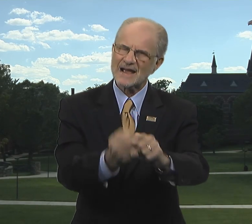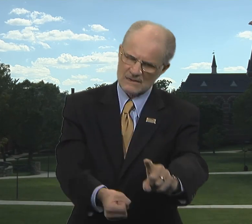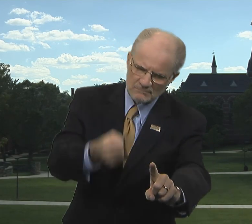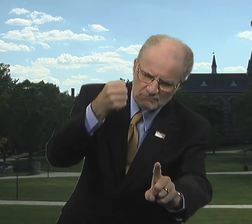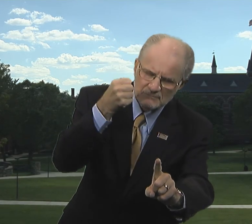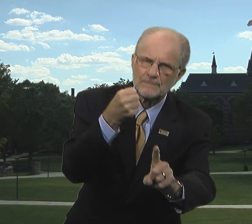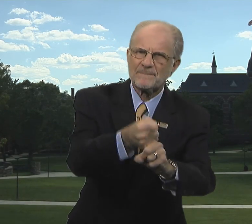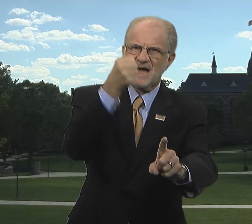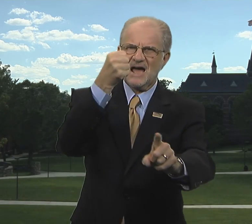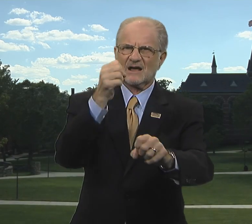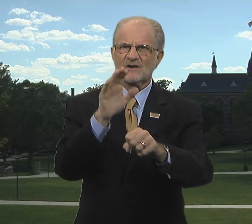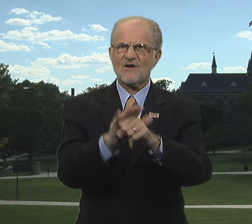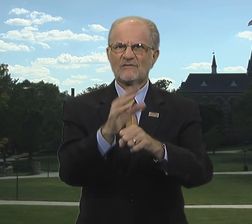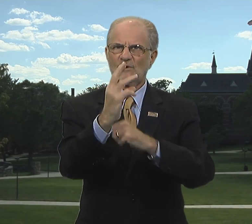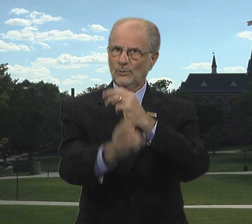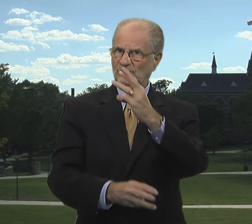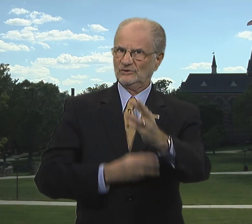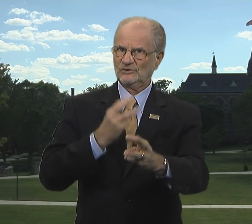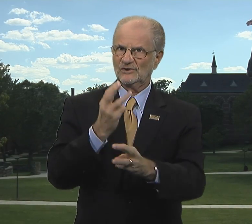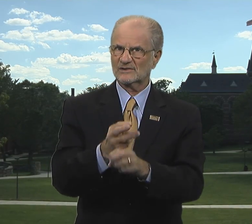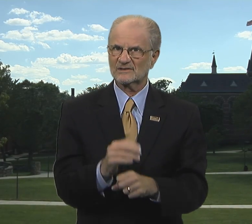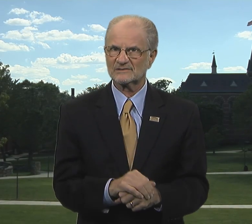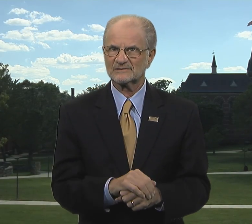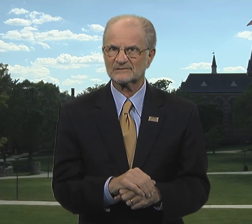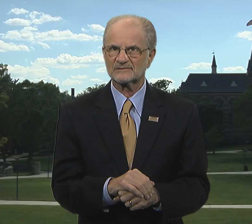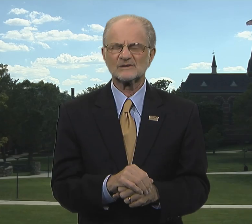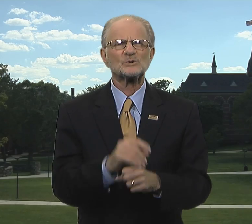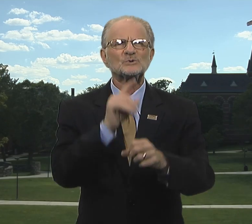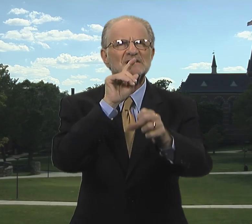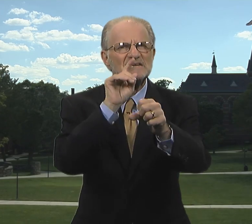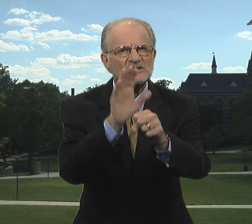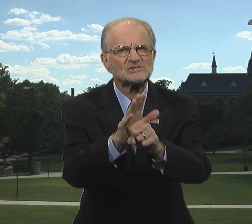to make an impact on the world.